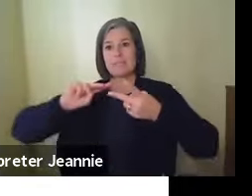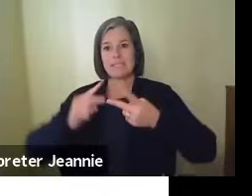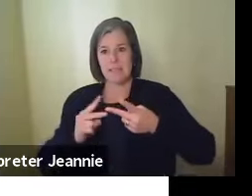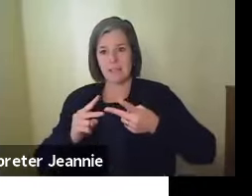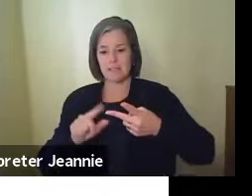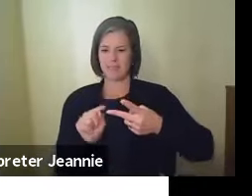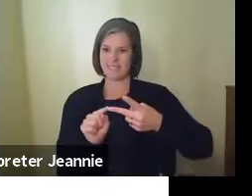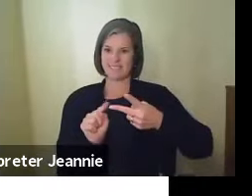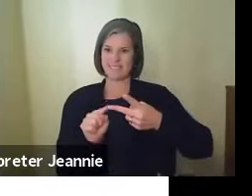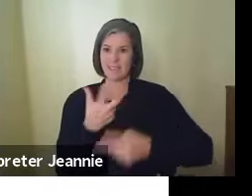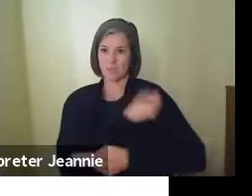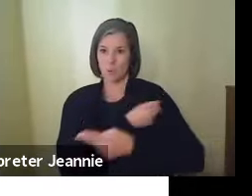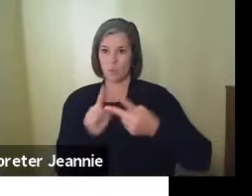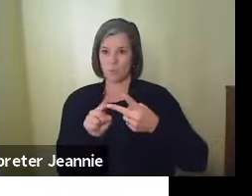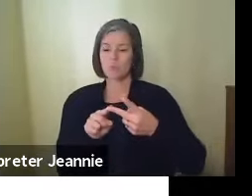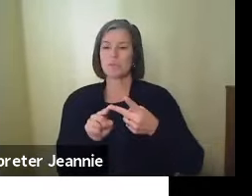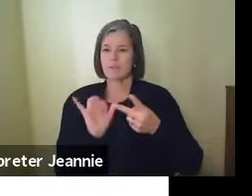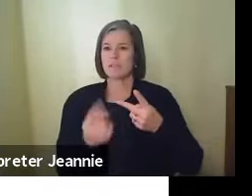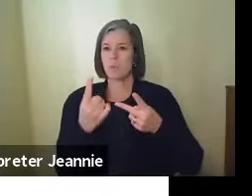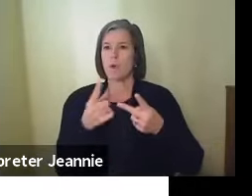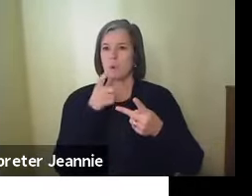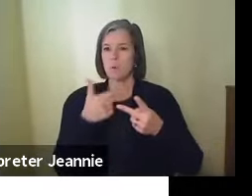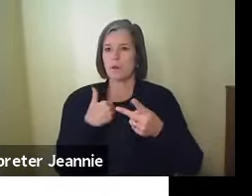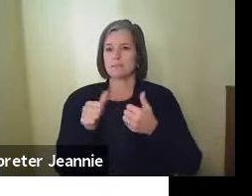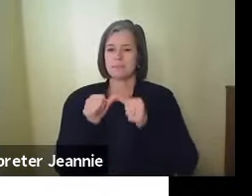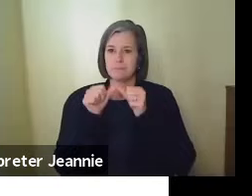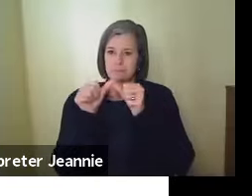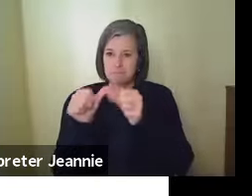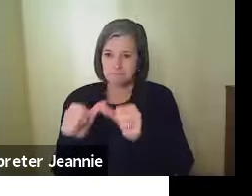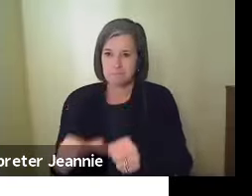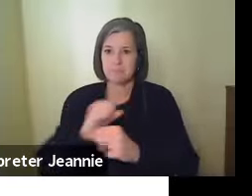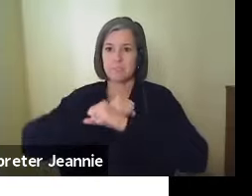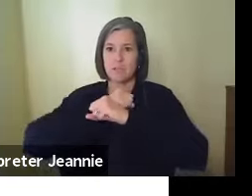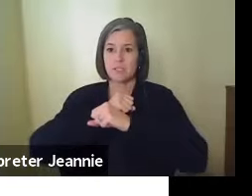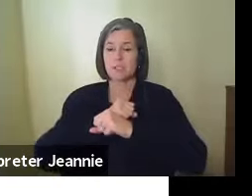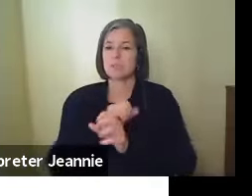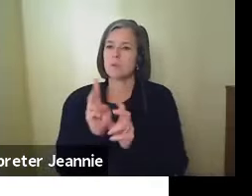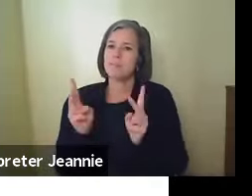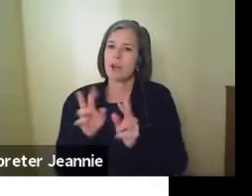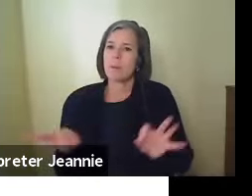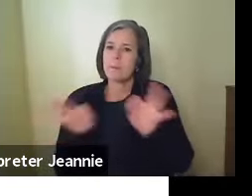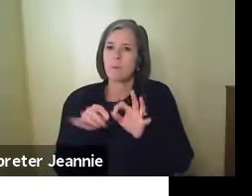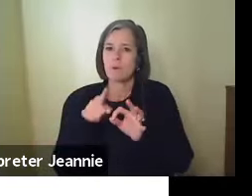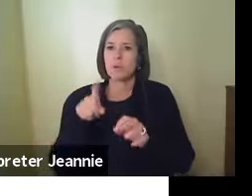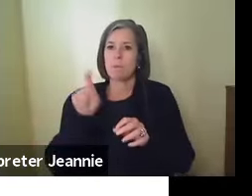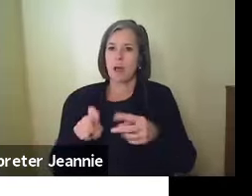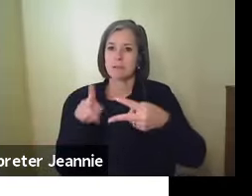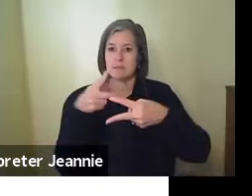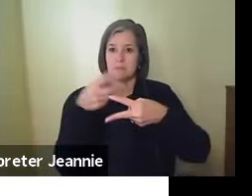dose that we think is going to be the one that gives you the long lasting protection so it's super important that you get both doses. There may be some protection